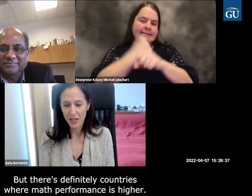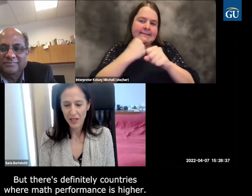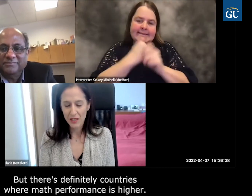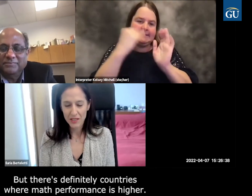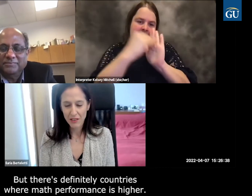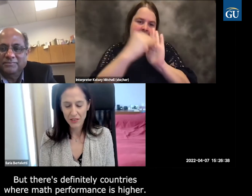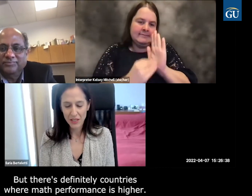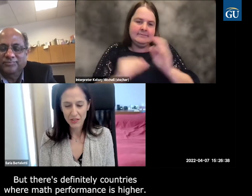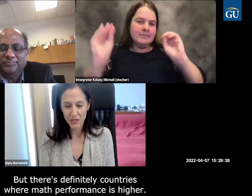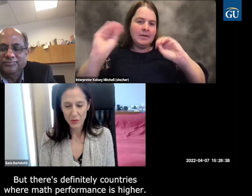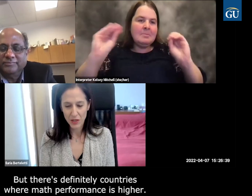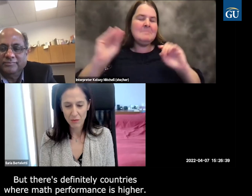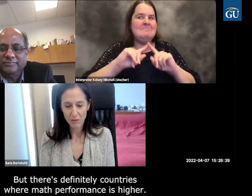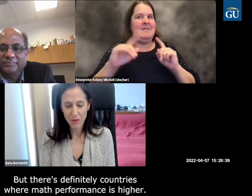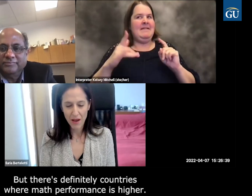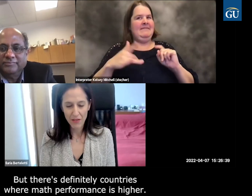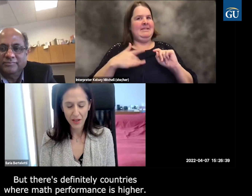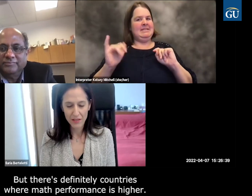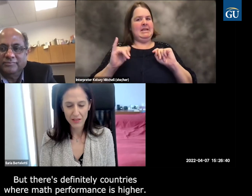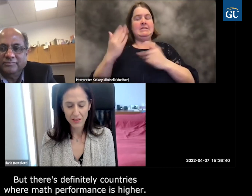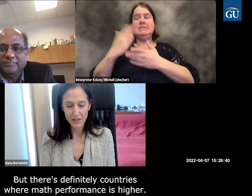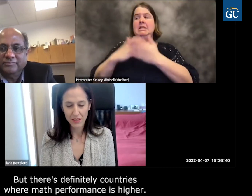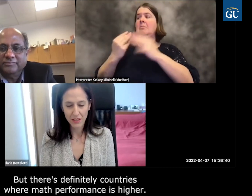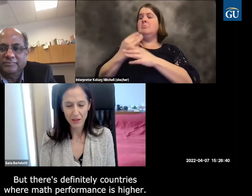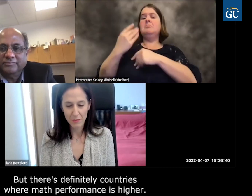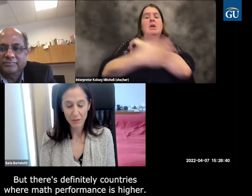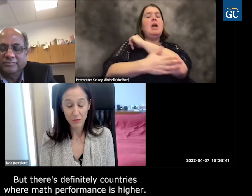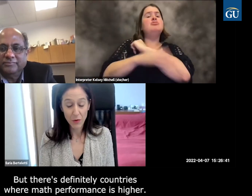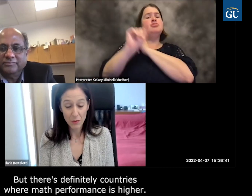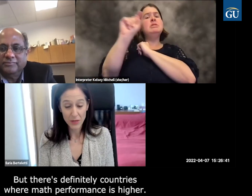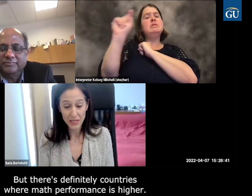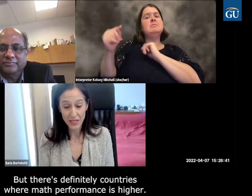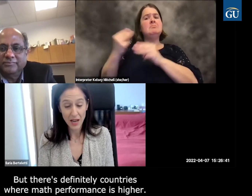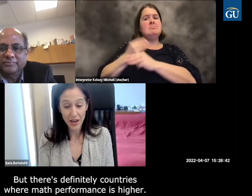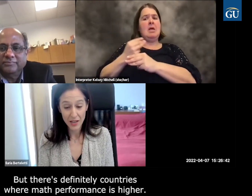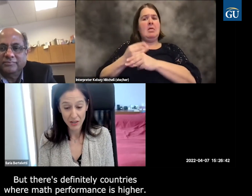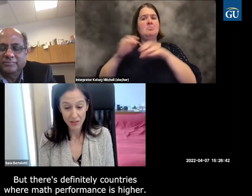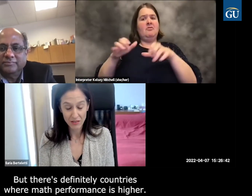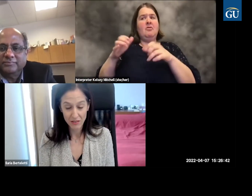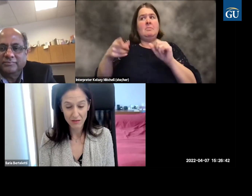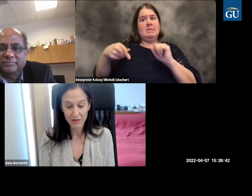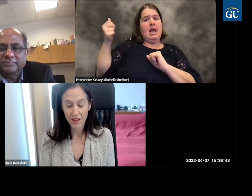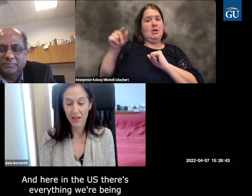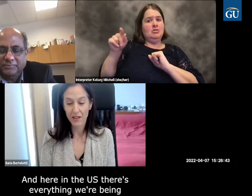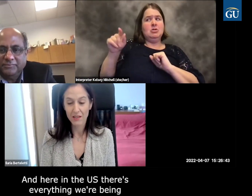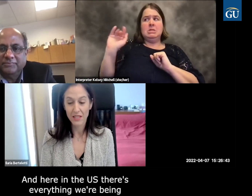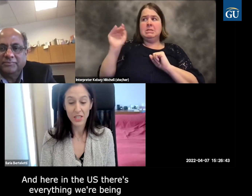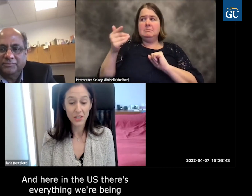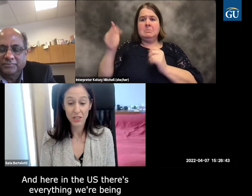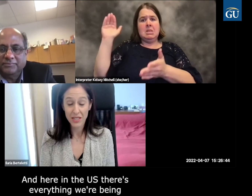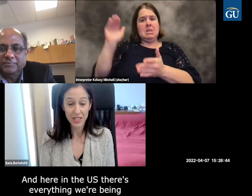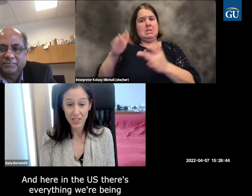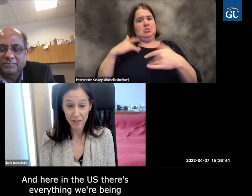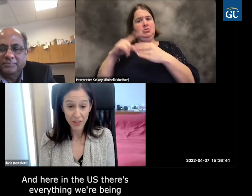there's definitely countries where math performance is higher